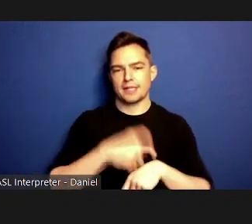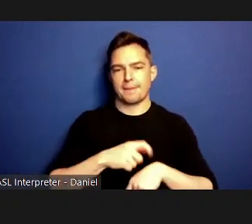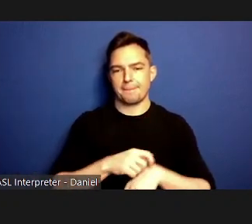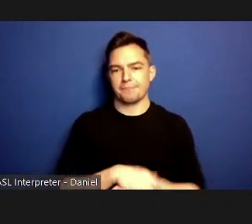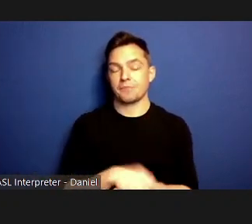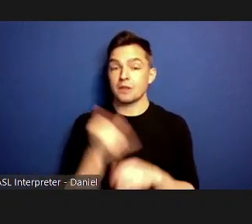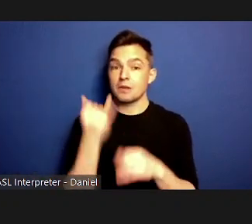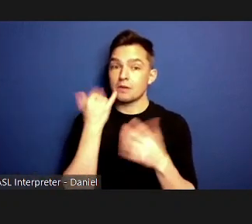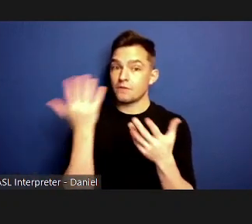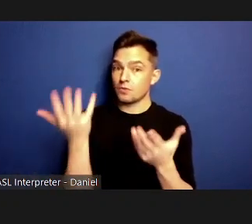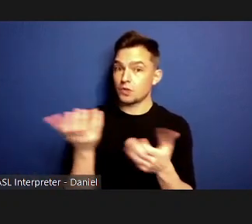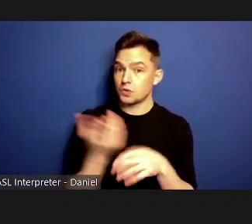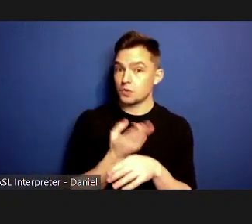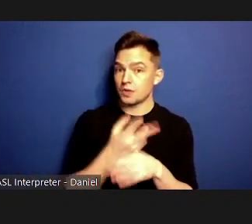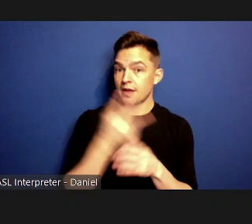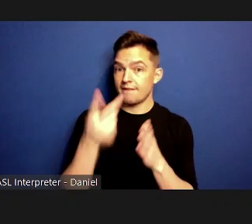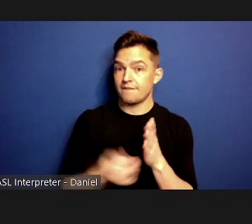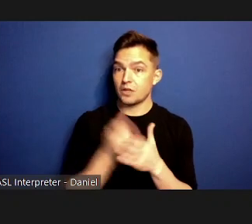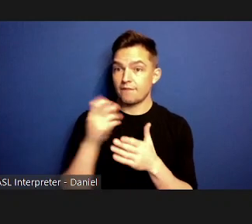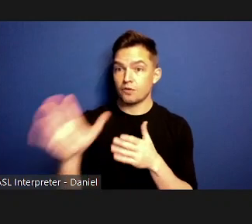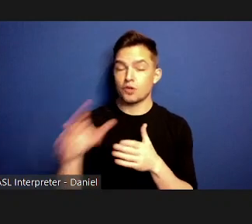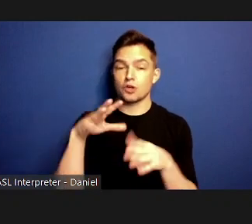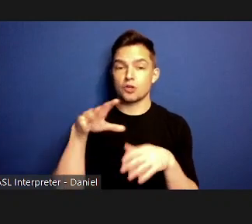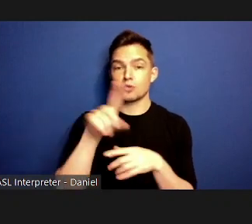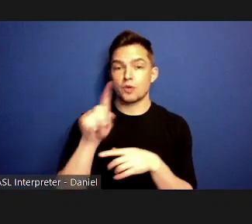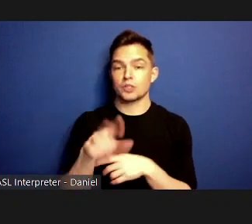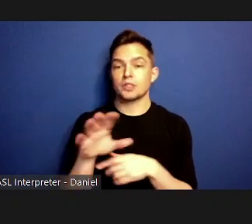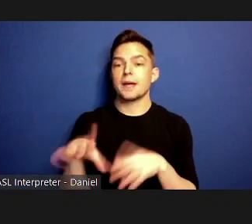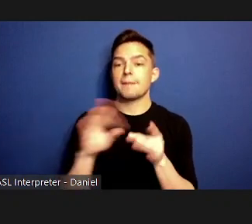you would like to use video for your question, please message the host in the chat, and will